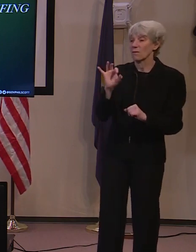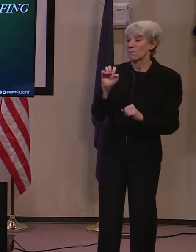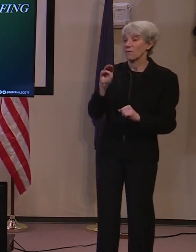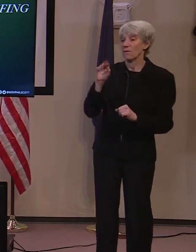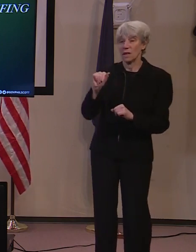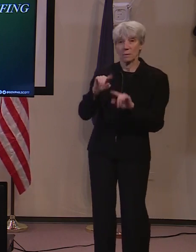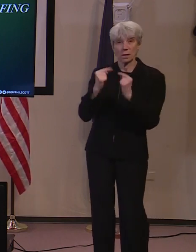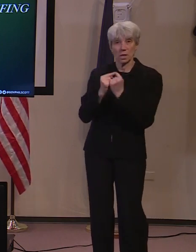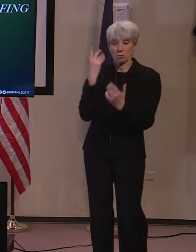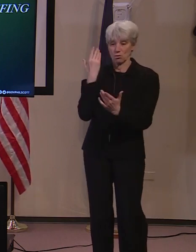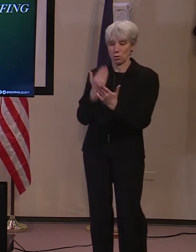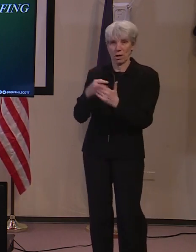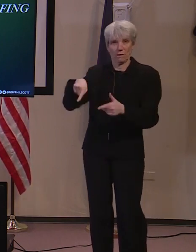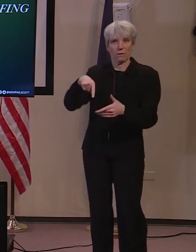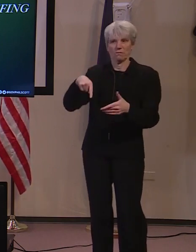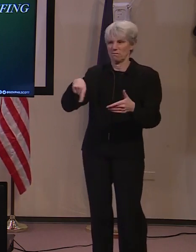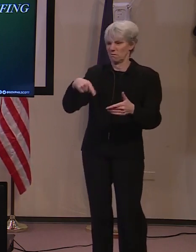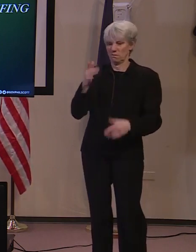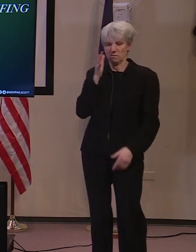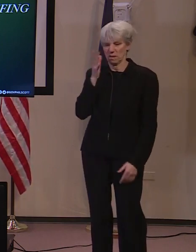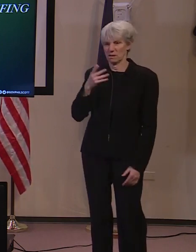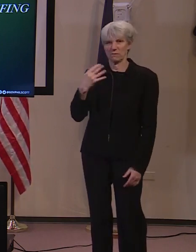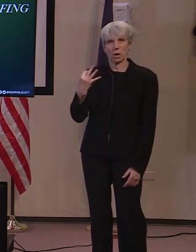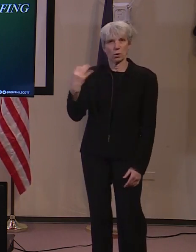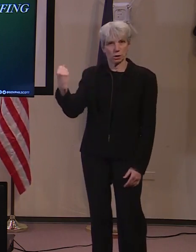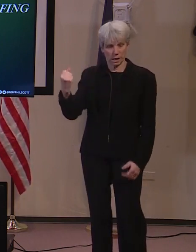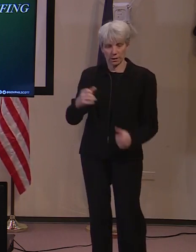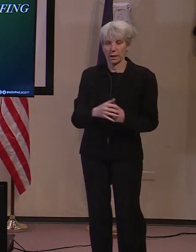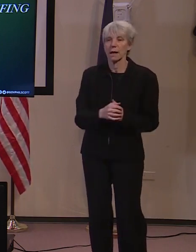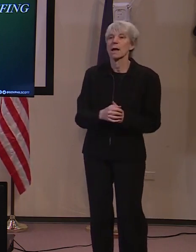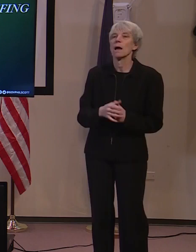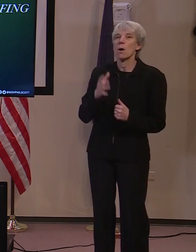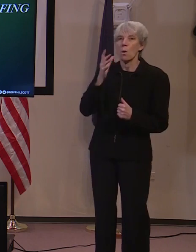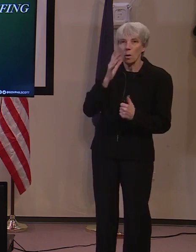on additional capacity at hospitals across the state.